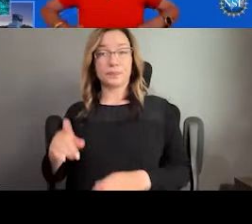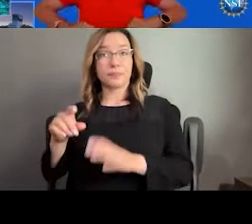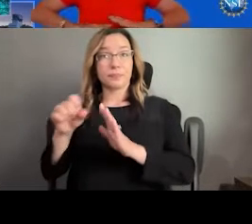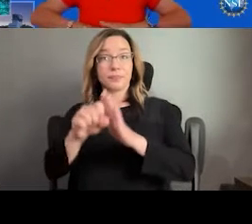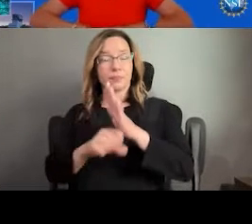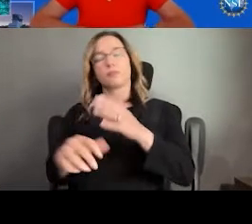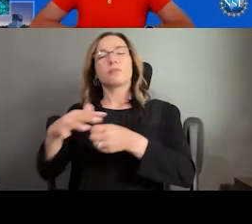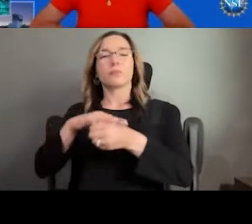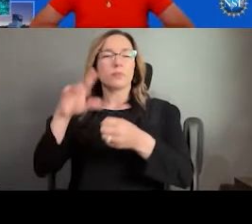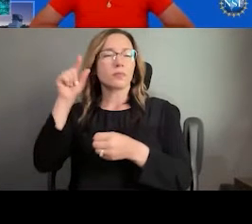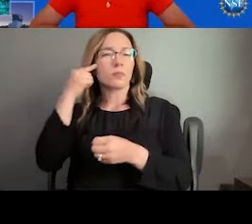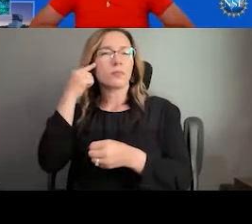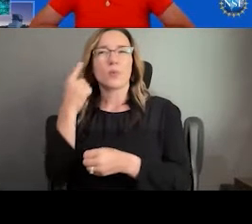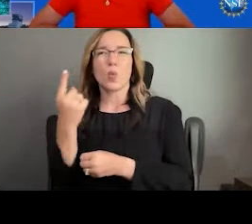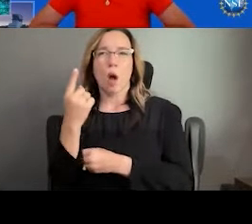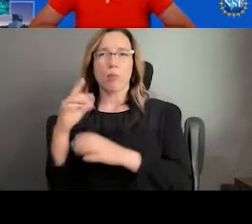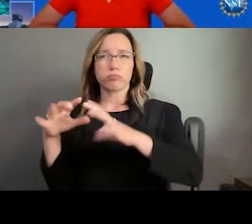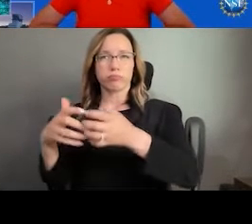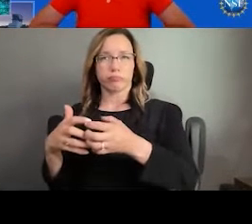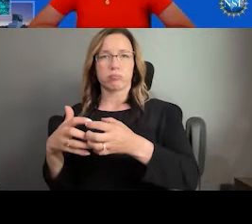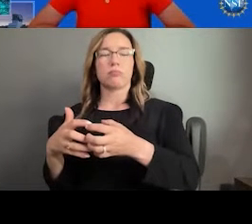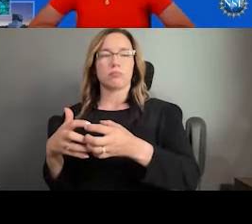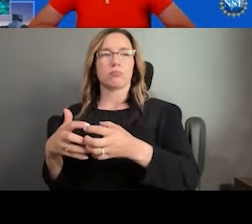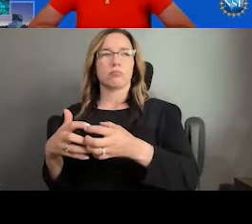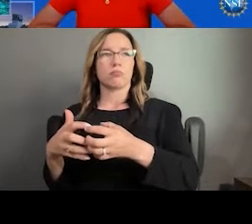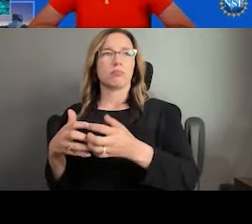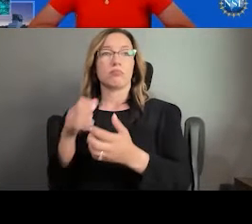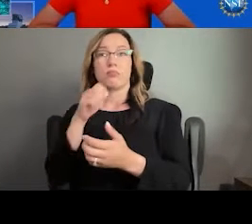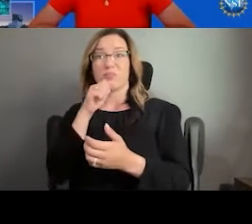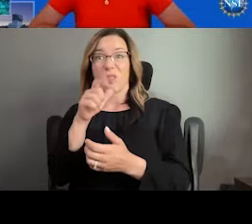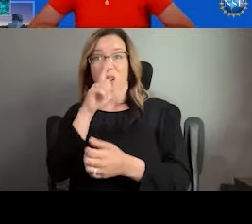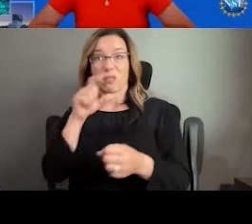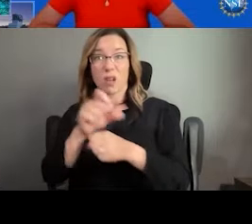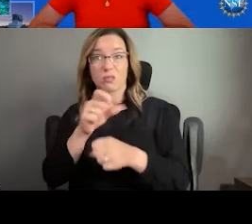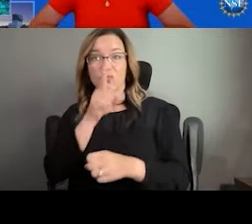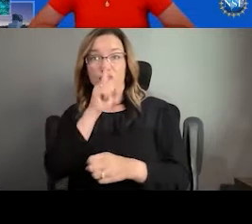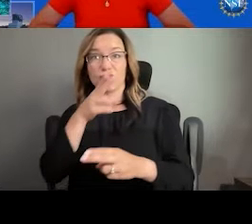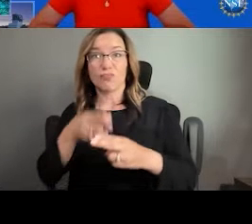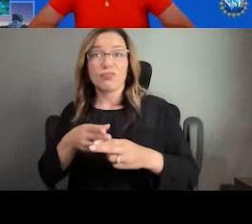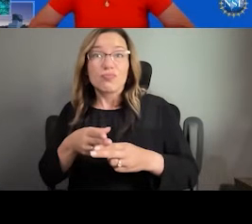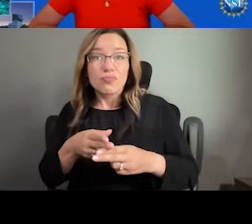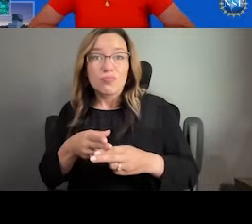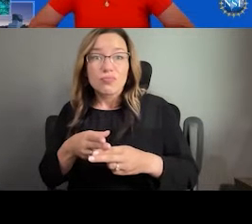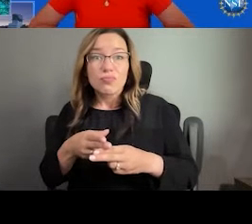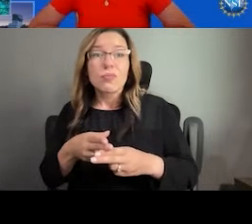the one entity type that is not actually mentioned in the NSF Act of 1950.